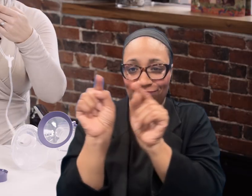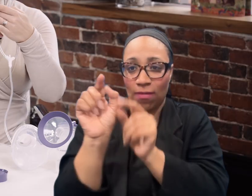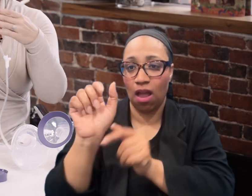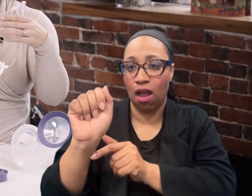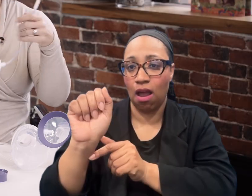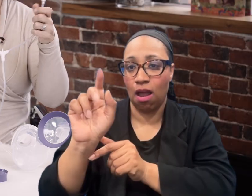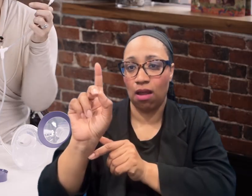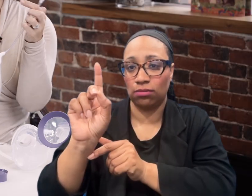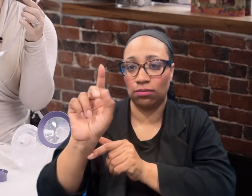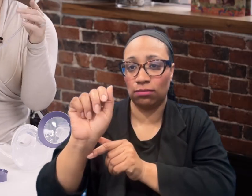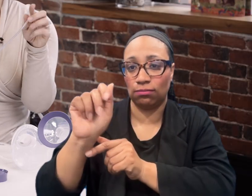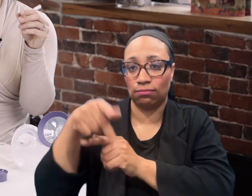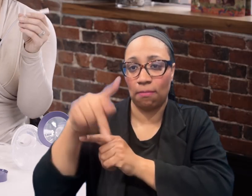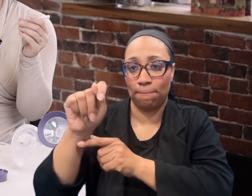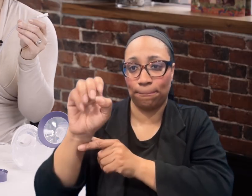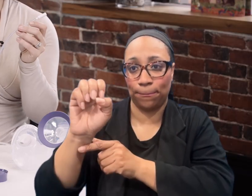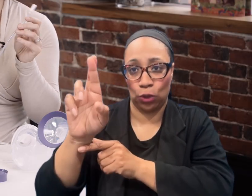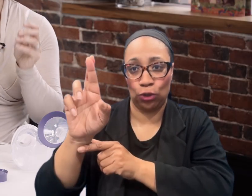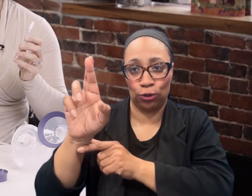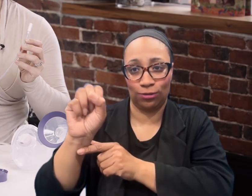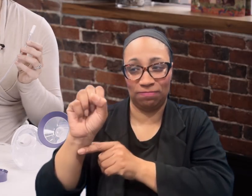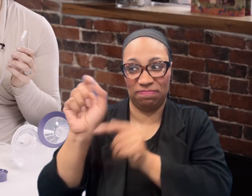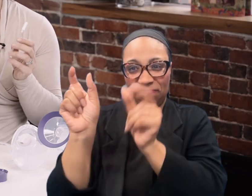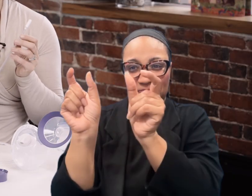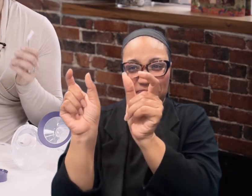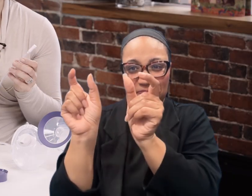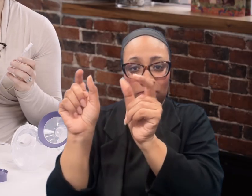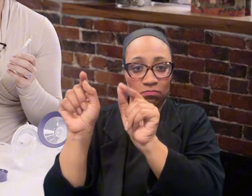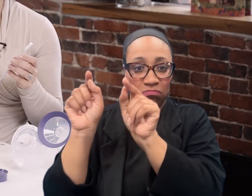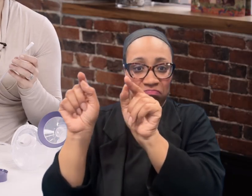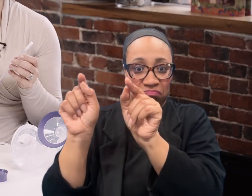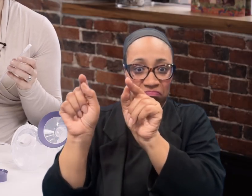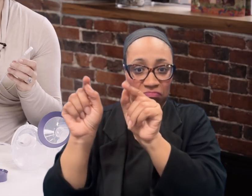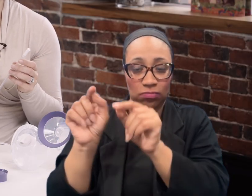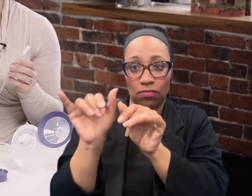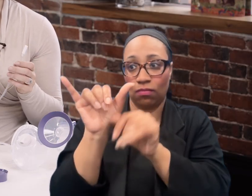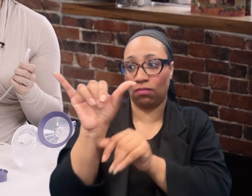Now, the shorter pieces of the Y tubing is how you can go between single or double pumping.